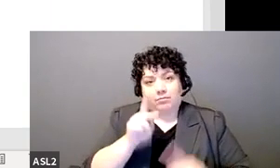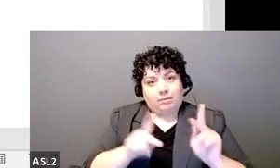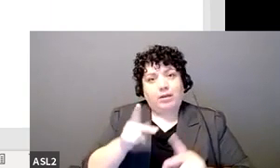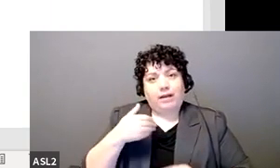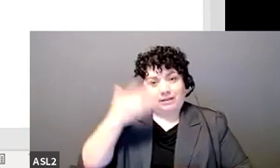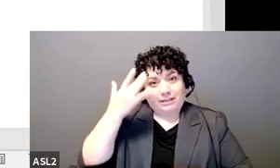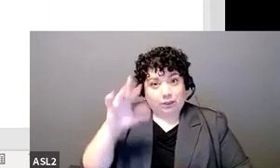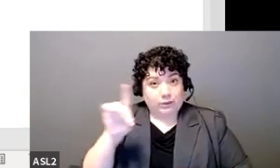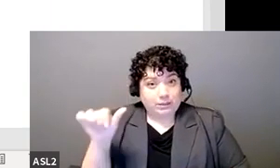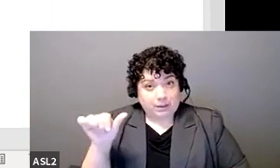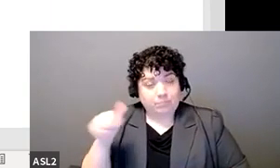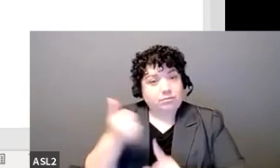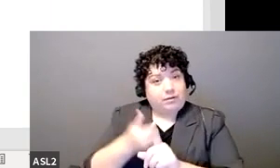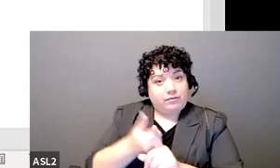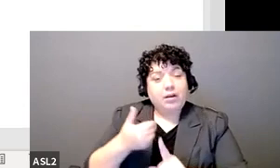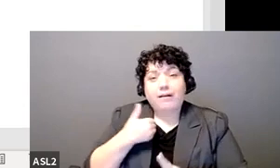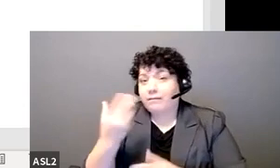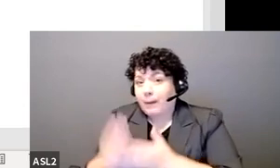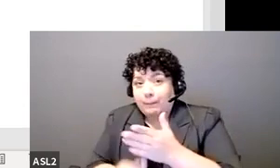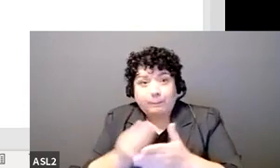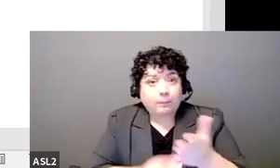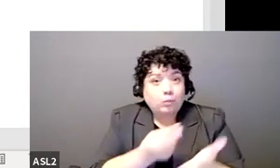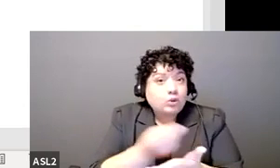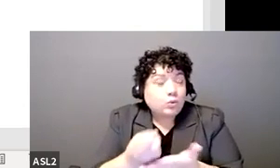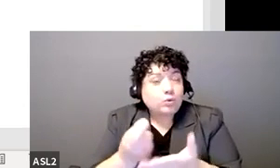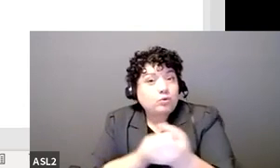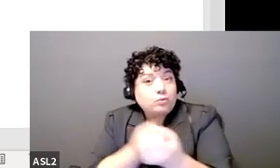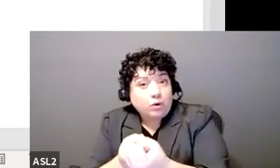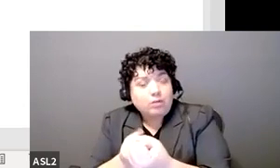to address gaps in resources and supports for families to increase inclusion of